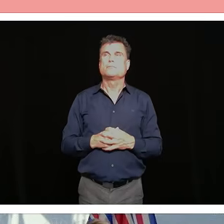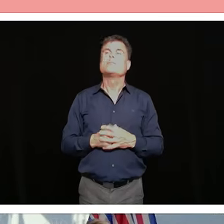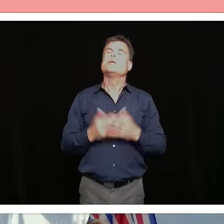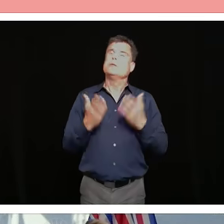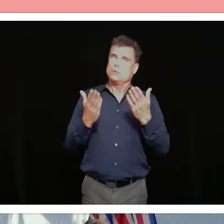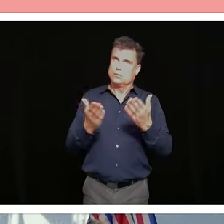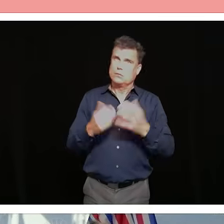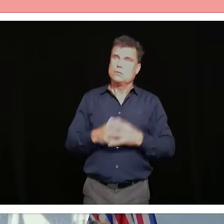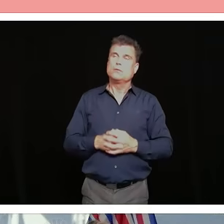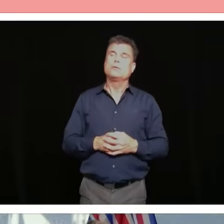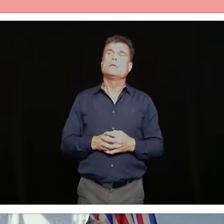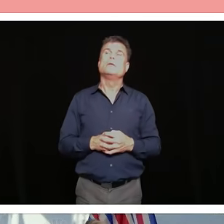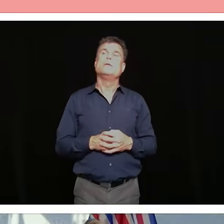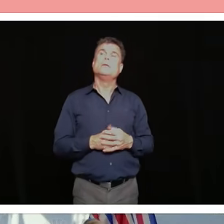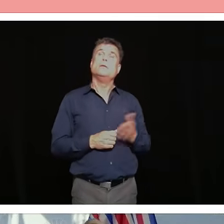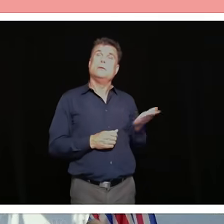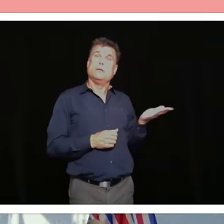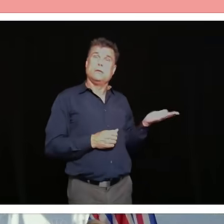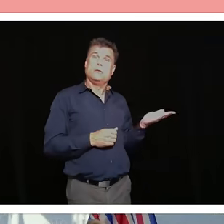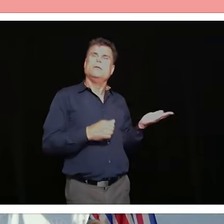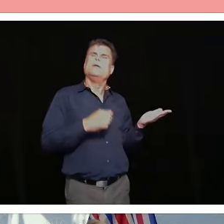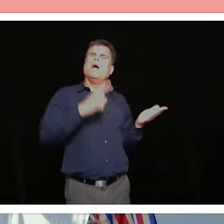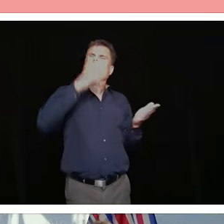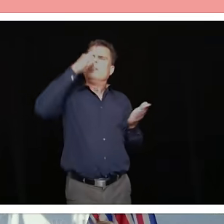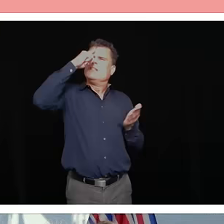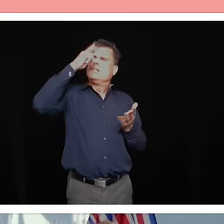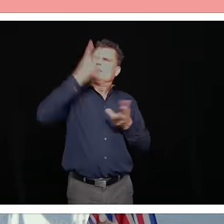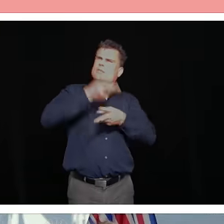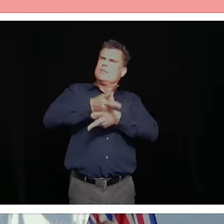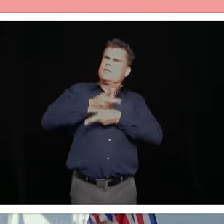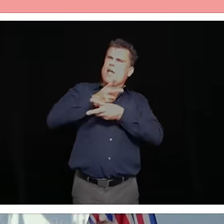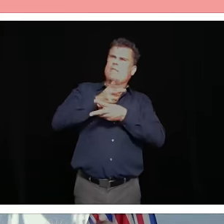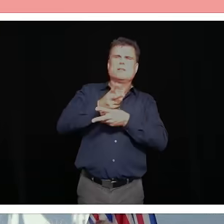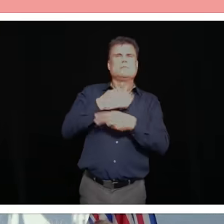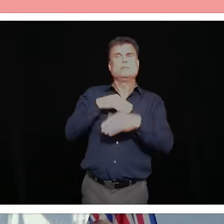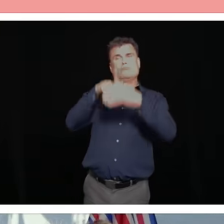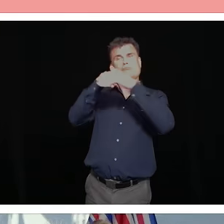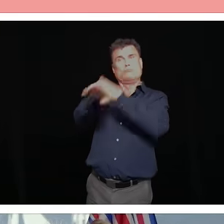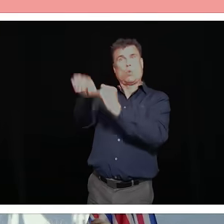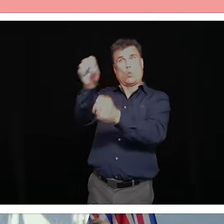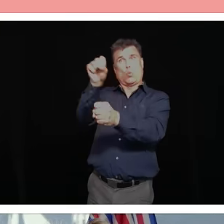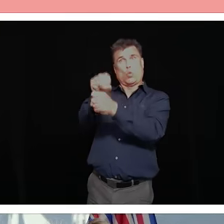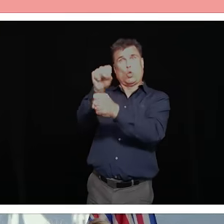making use of the amazing parks and recreational outdoor spaces we have in British Columbia.